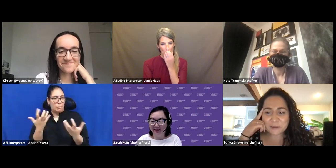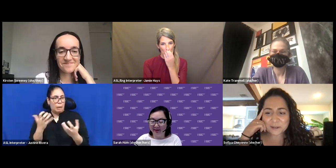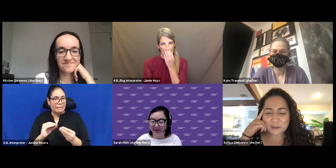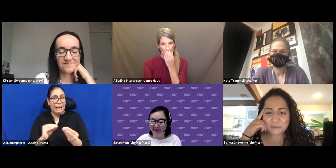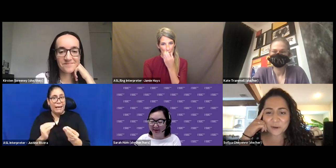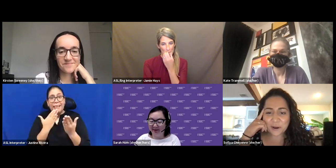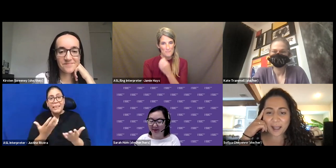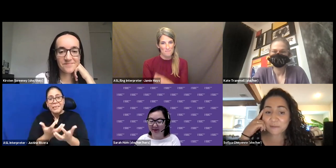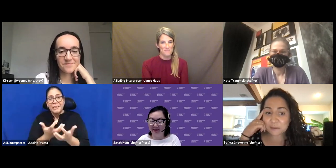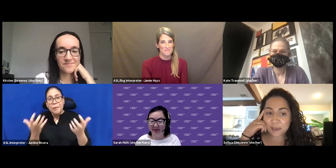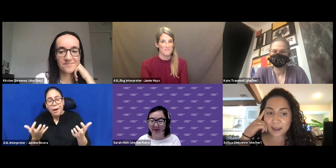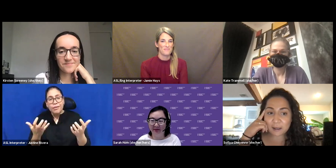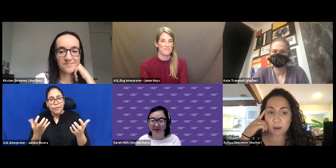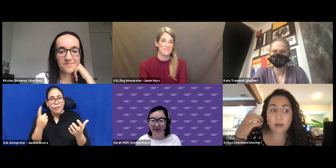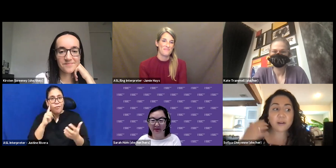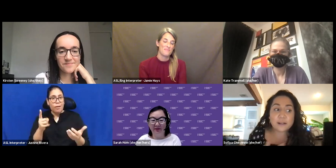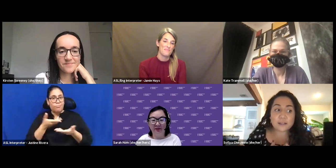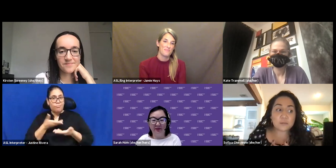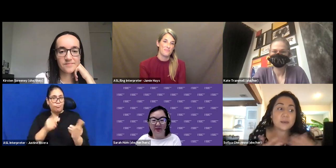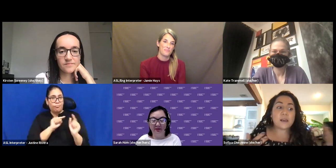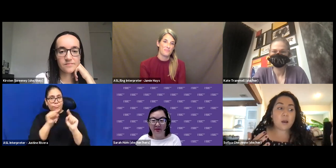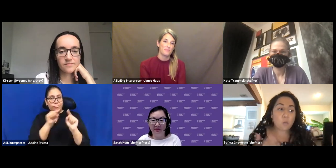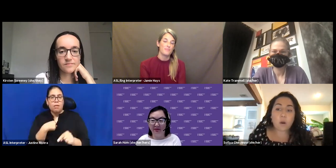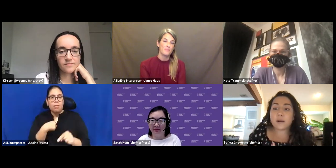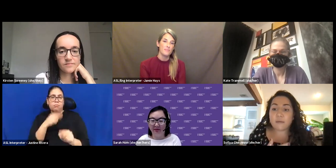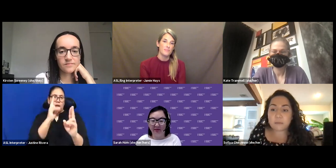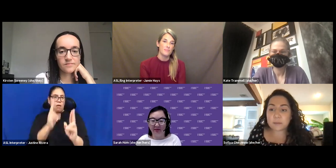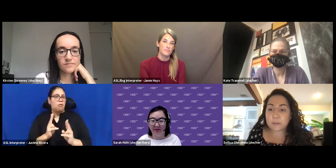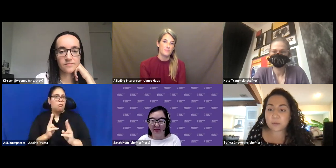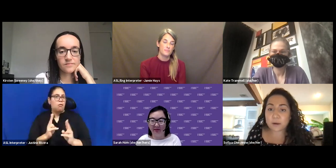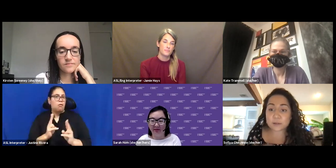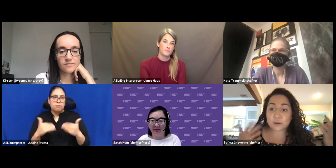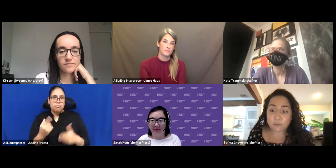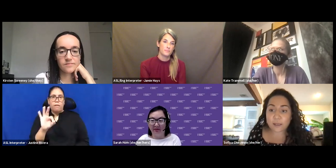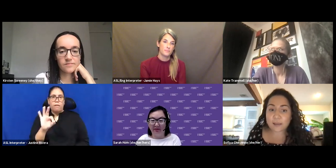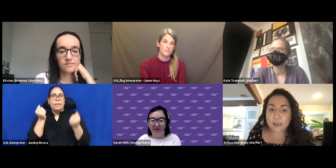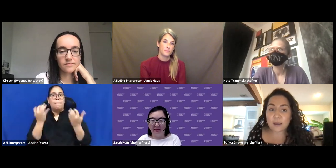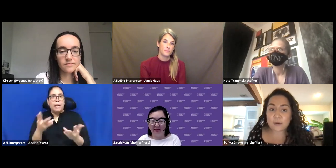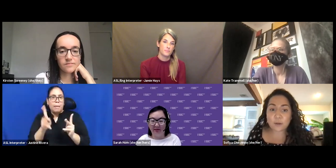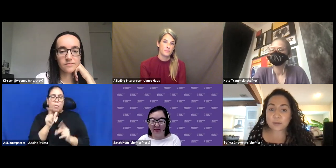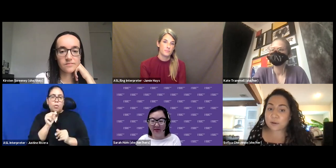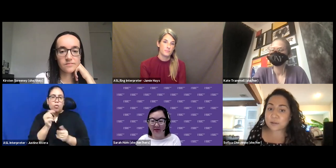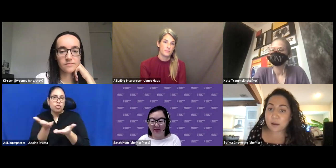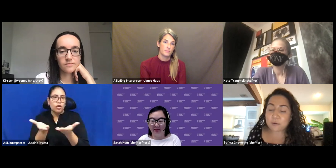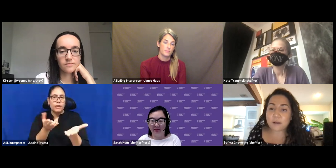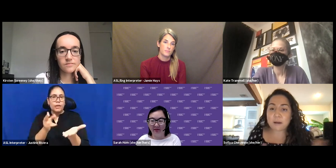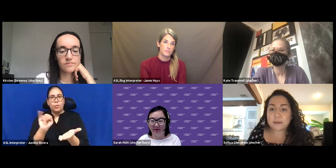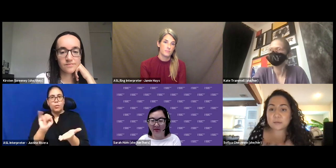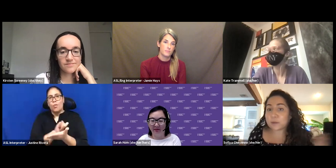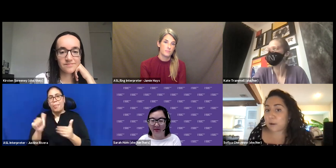much for having me, and I'm honored to be one of the many people that are serving New York theaters now. It's really an